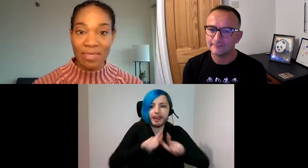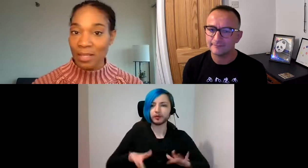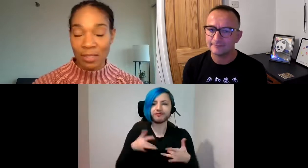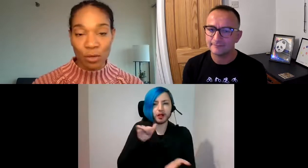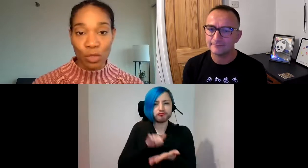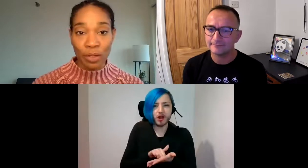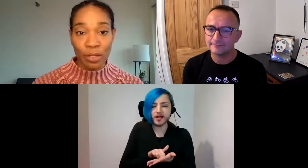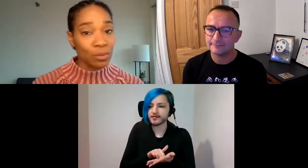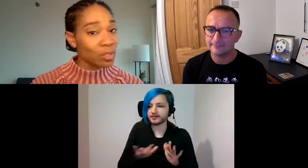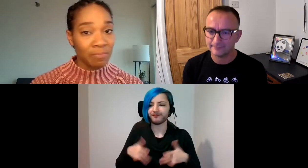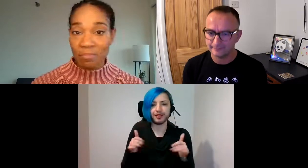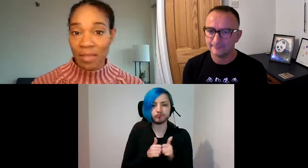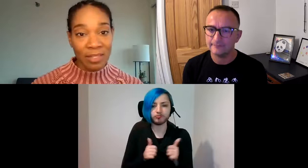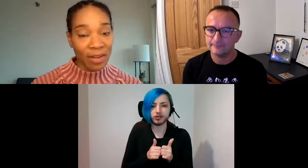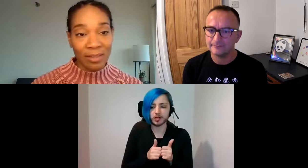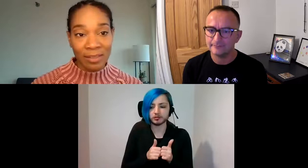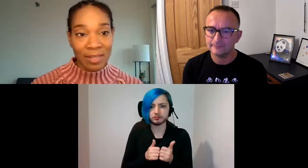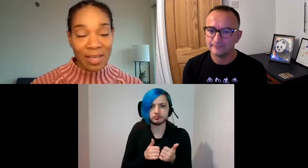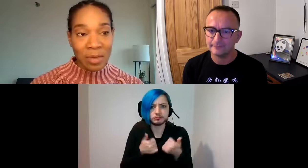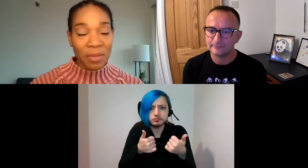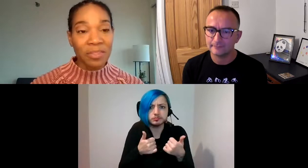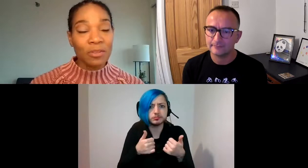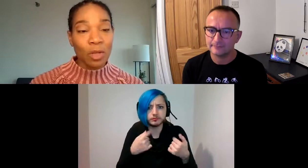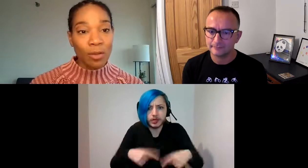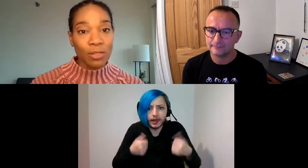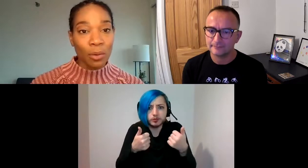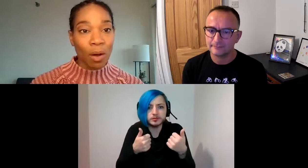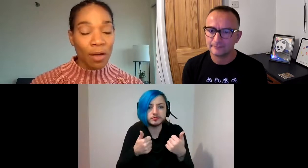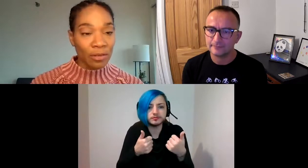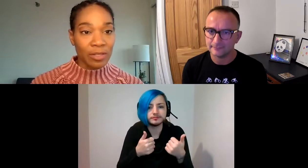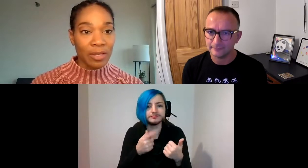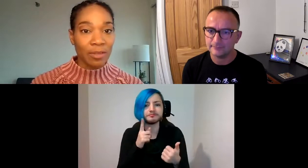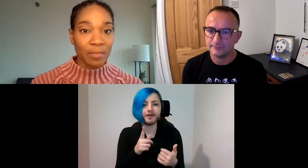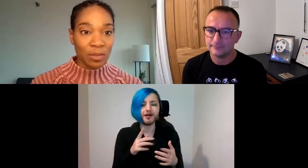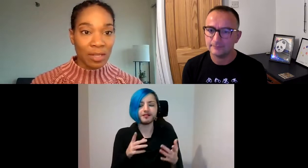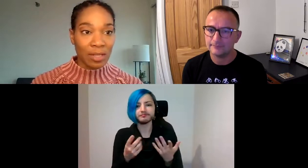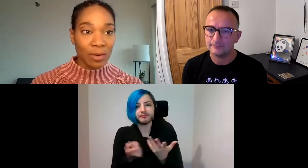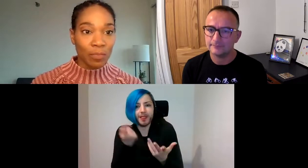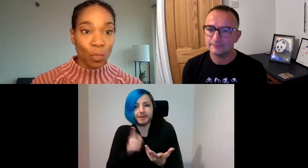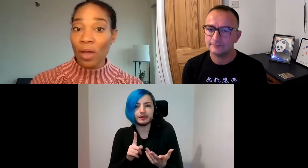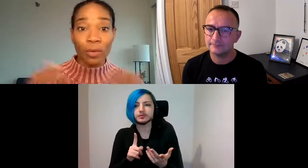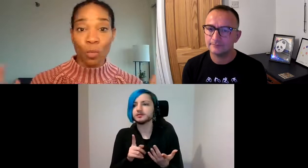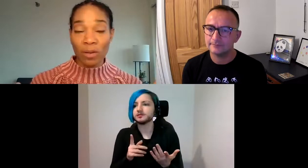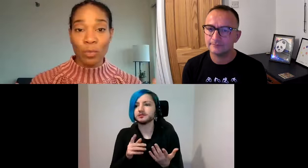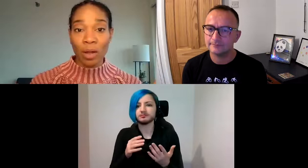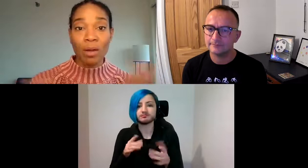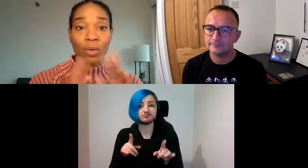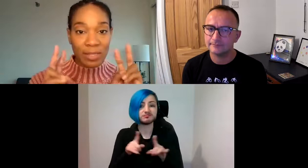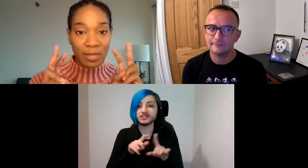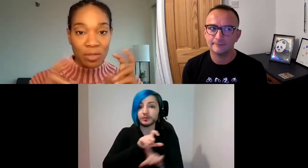land, that needs other language to feel affirmed and that is valid. I want to take the word queer.